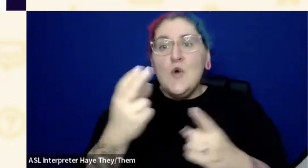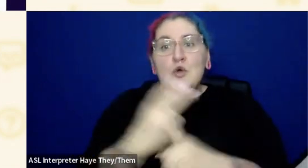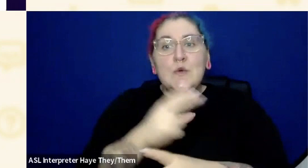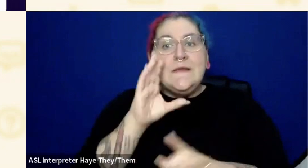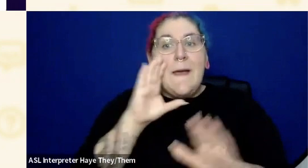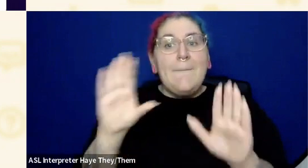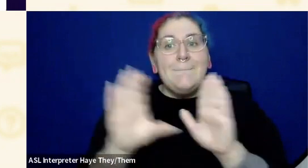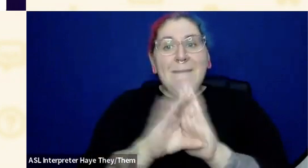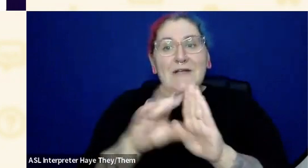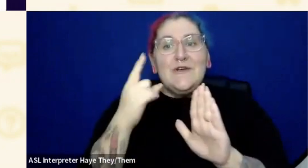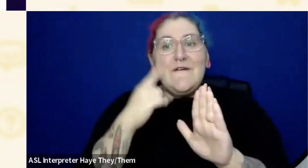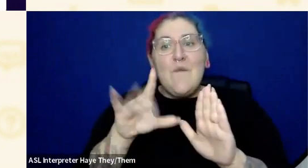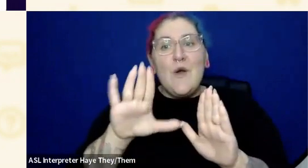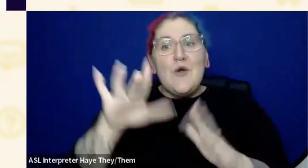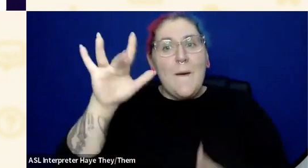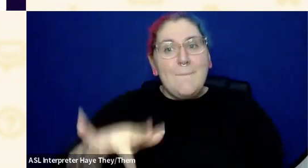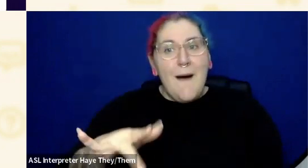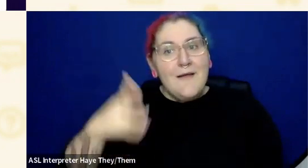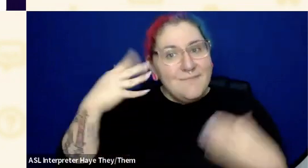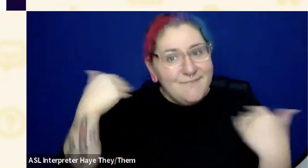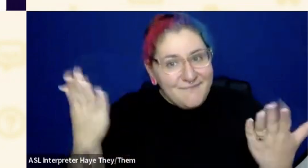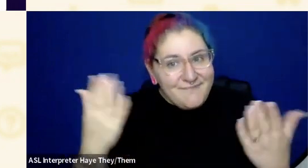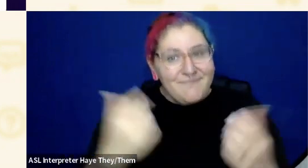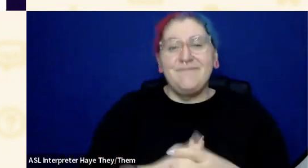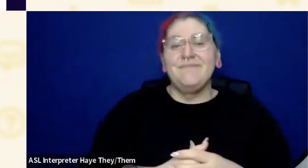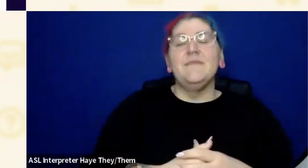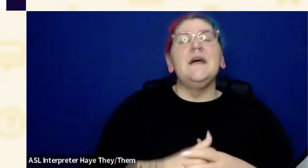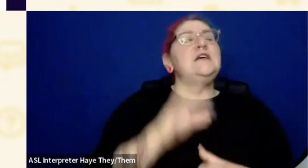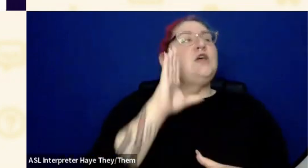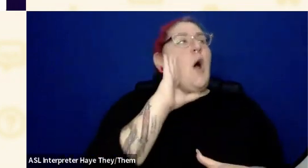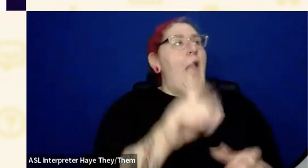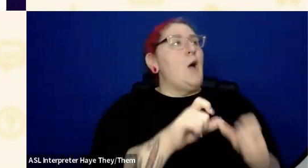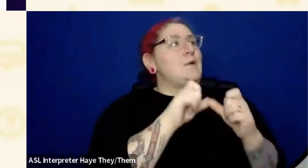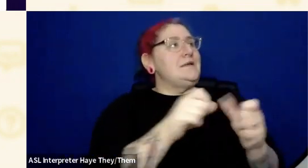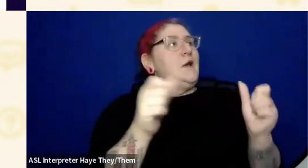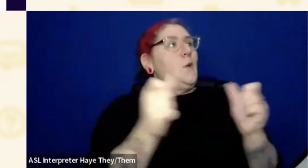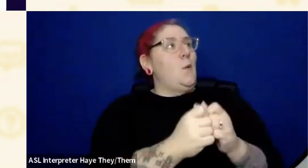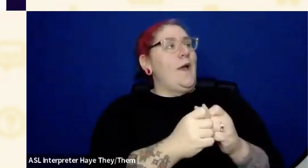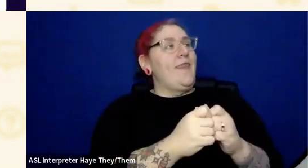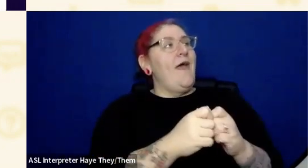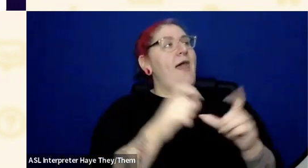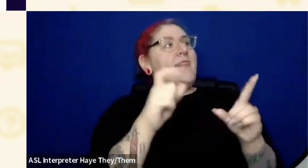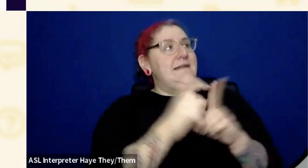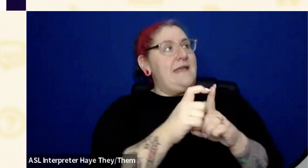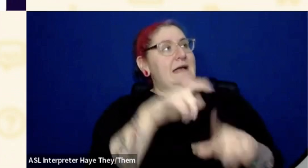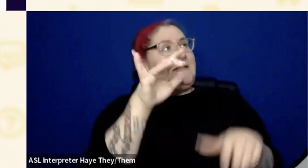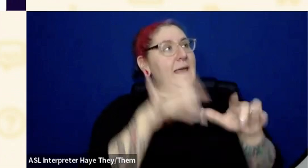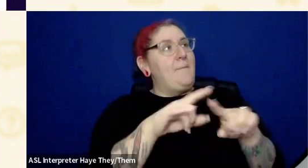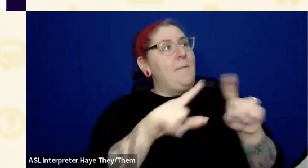Okay, so I'll stick with the text input, but I can also put conditional logic on the submit button.